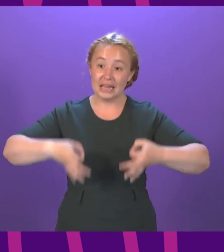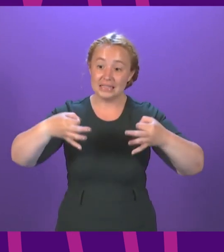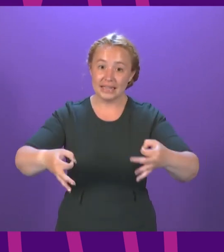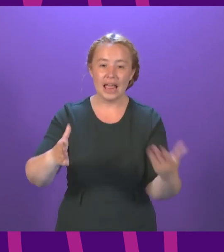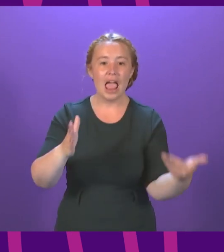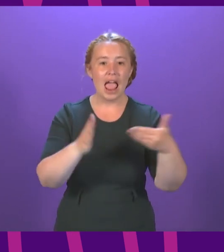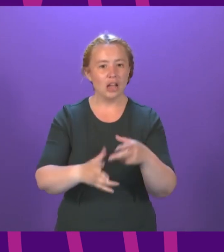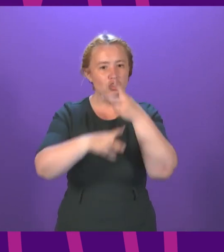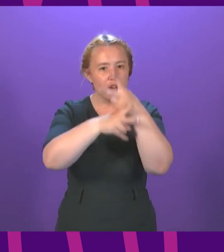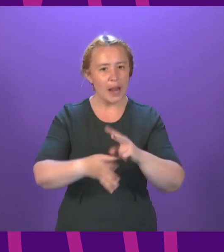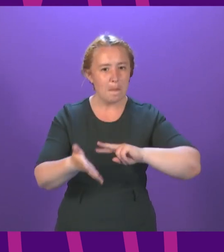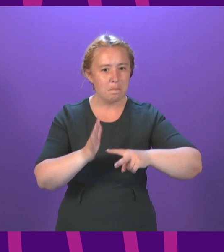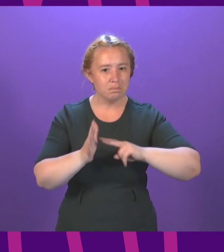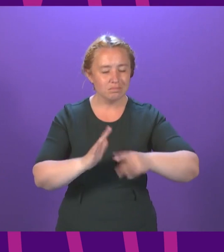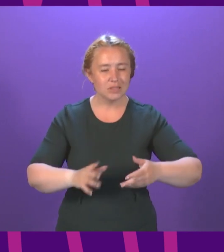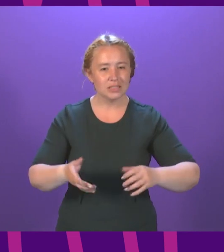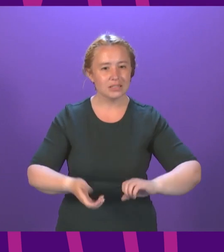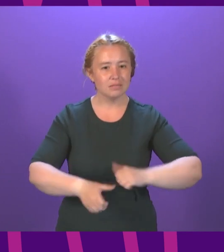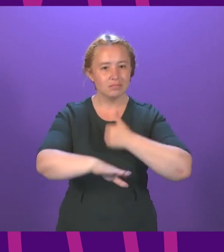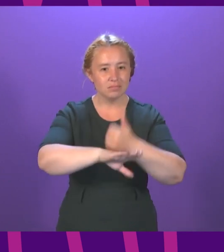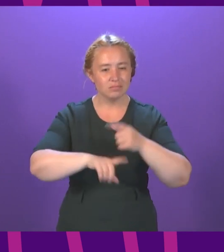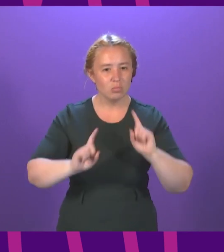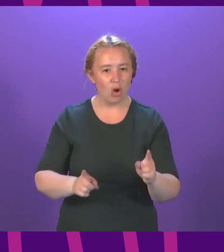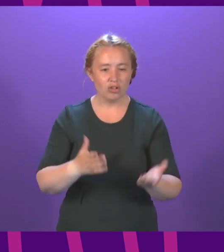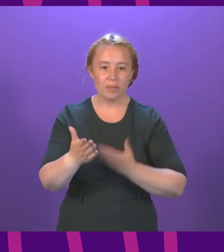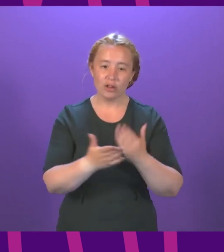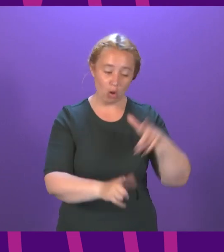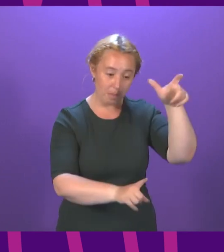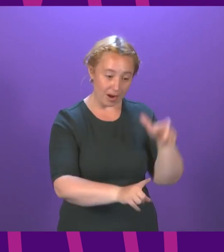in place so that people are supported and enabled to leave hospital? Are all